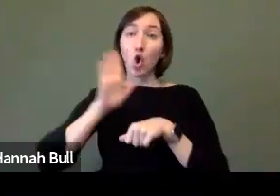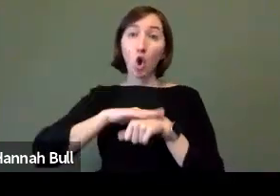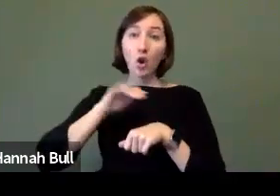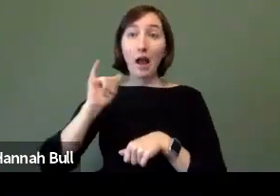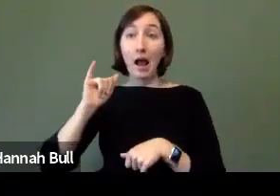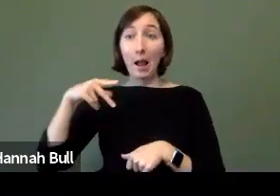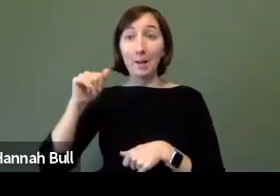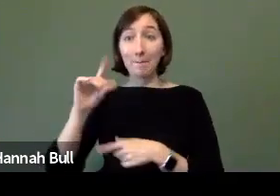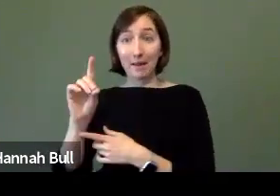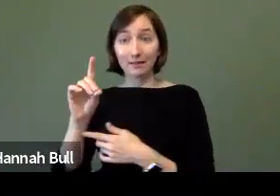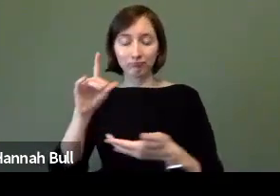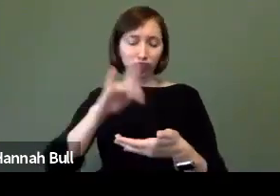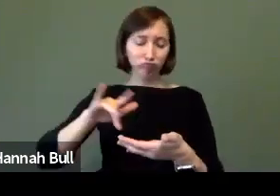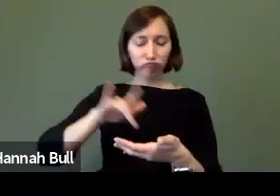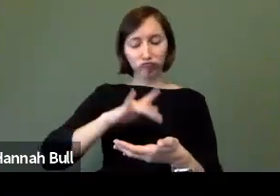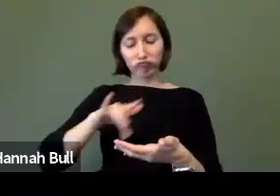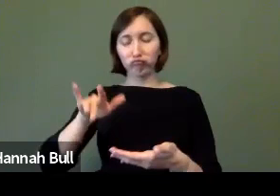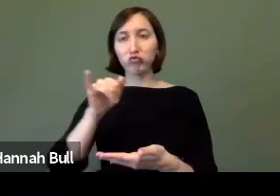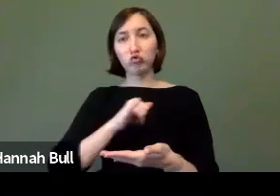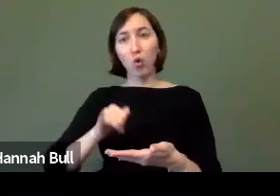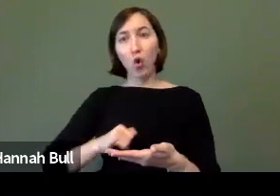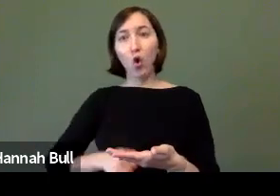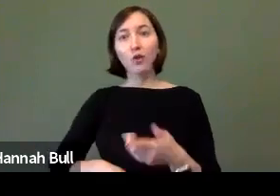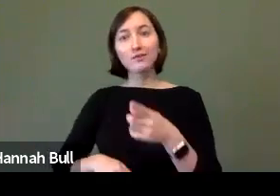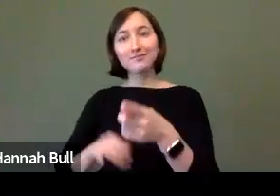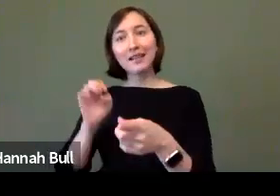To the right here there's an image of Eeyore from Winnie the Pooh. This is something I drew.